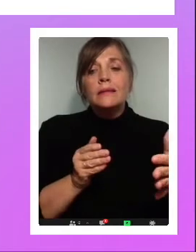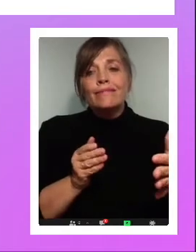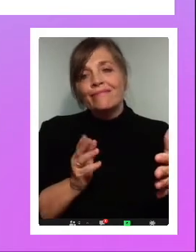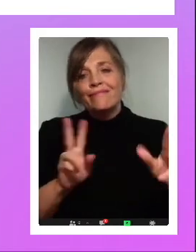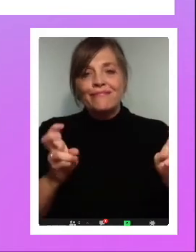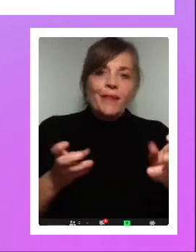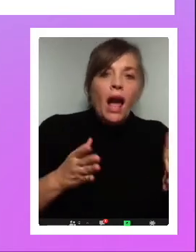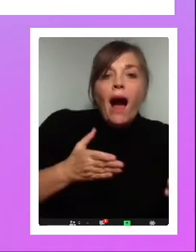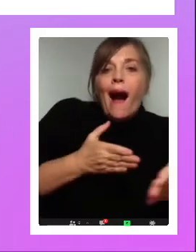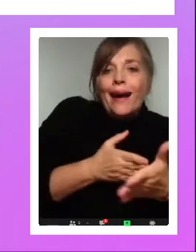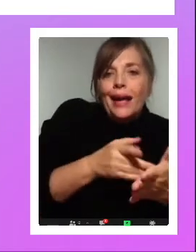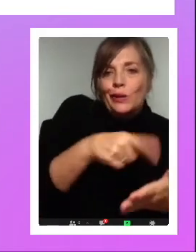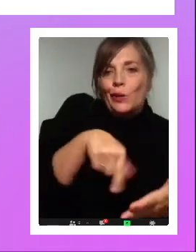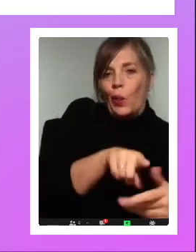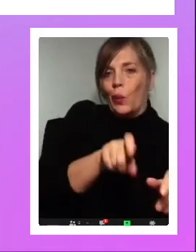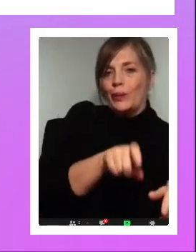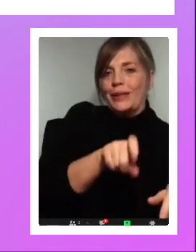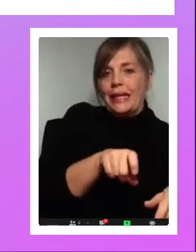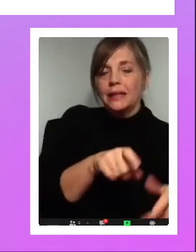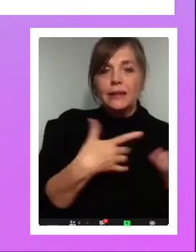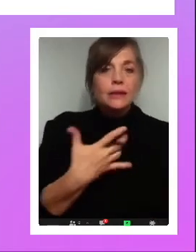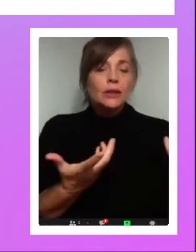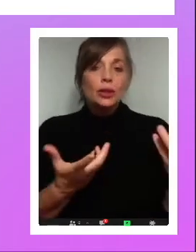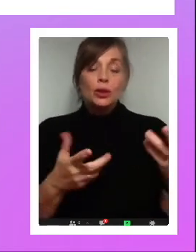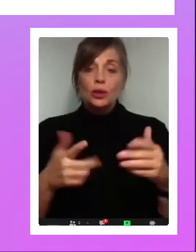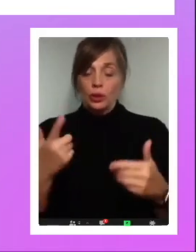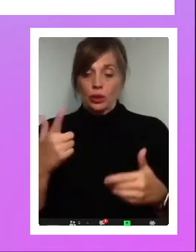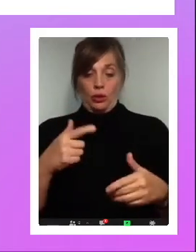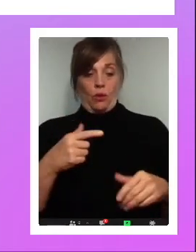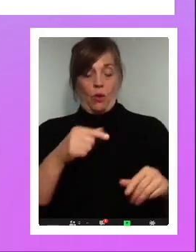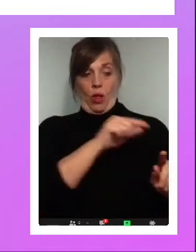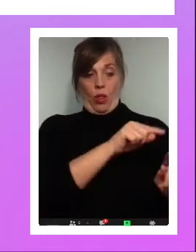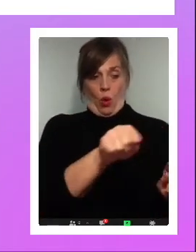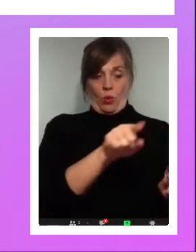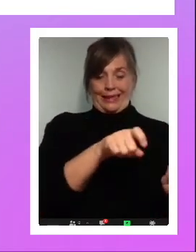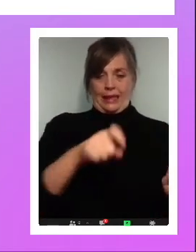Now there are companies that exist that do exactly that